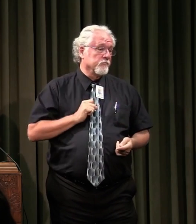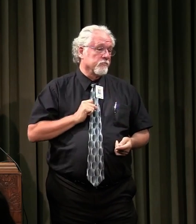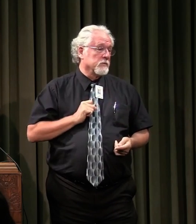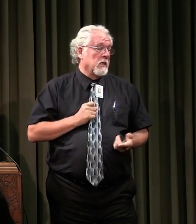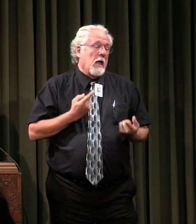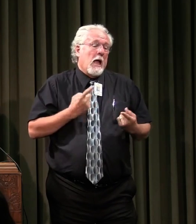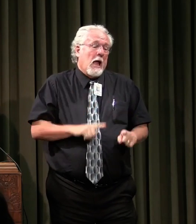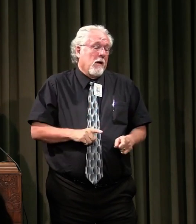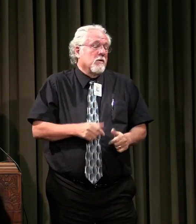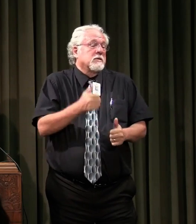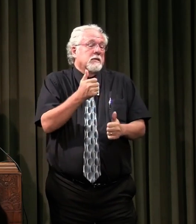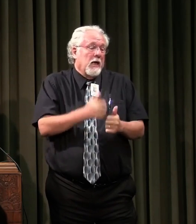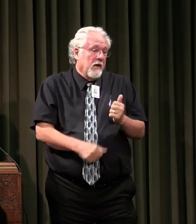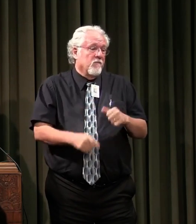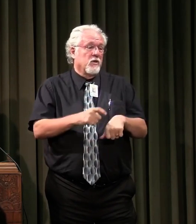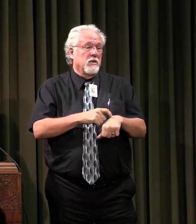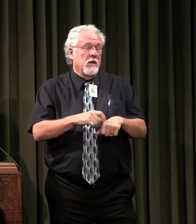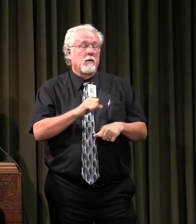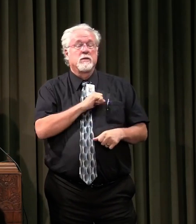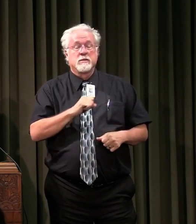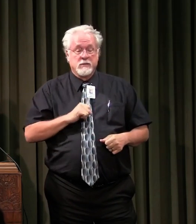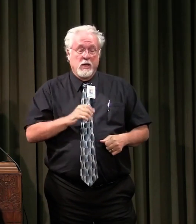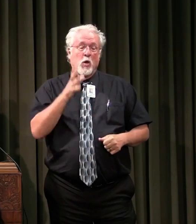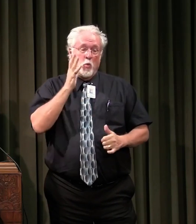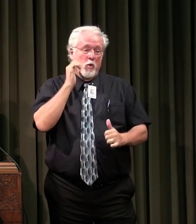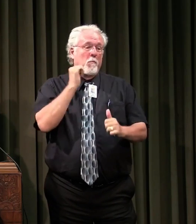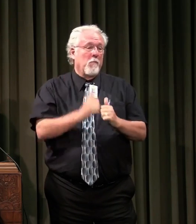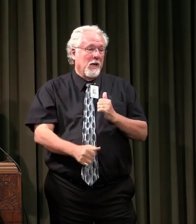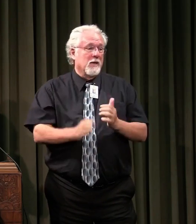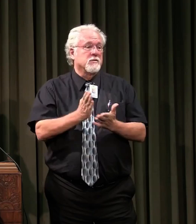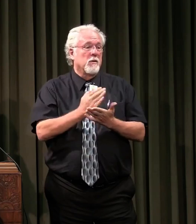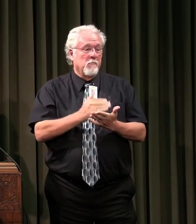every case that the Senate will pass a budget there will be a conference